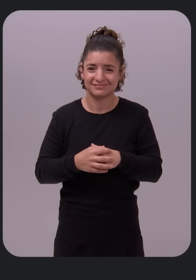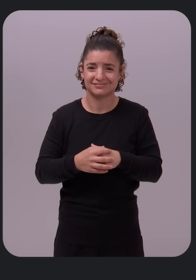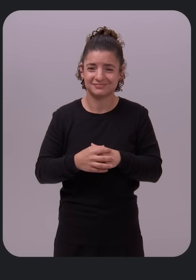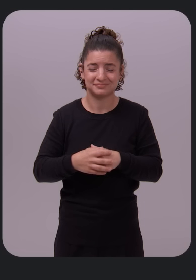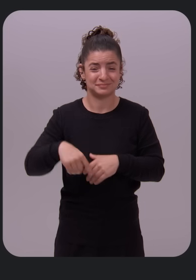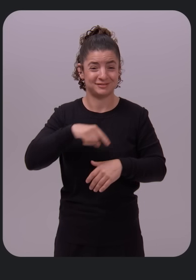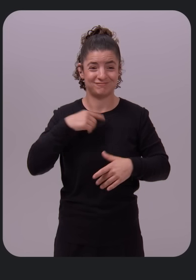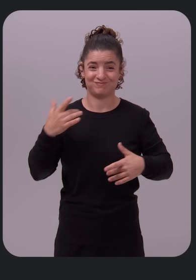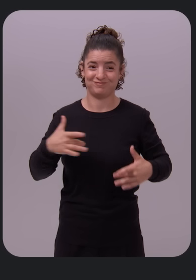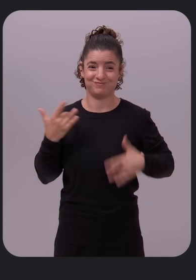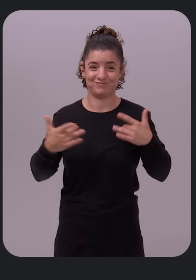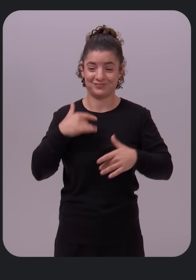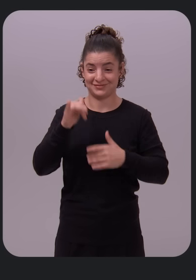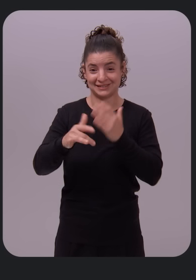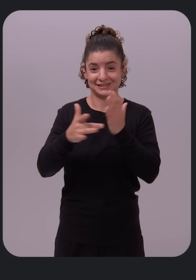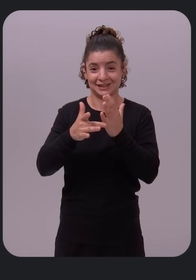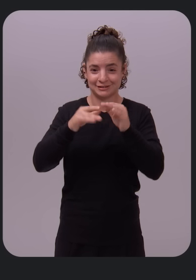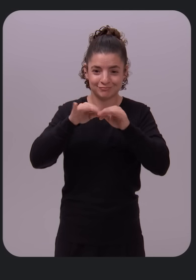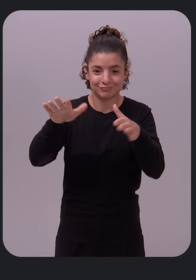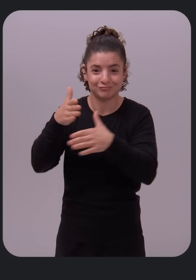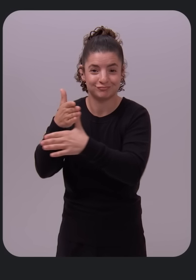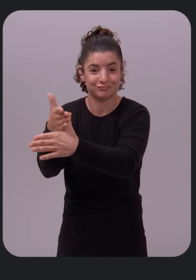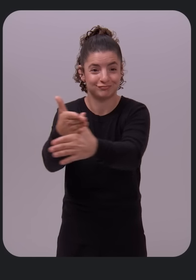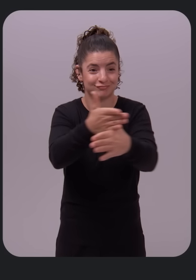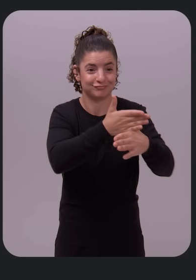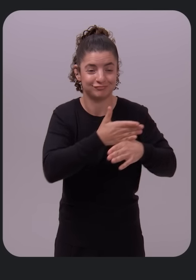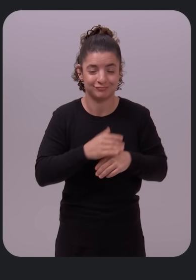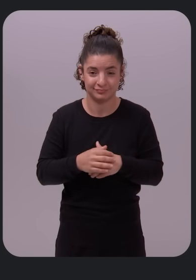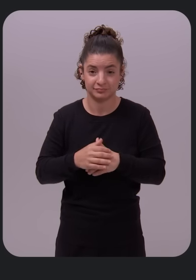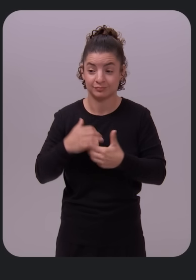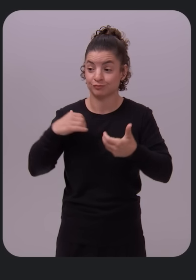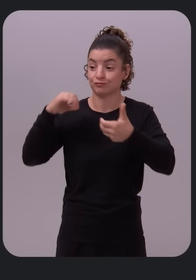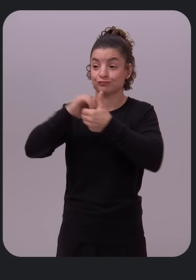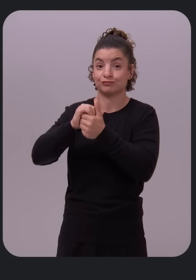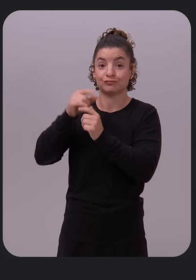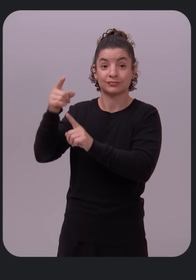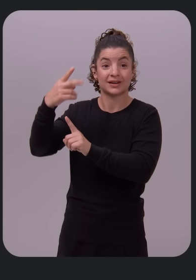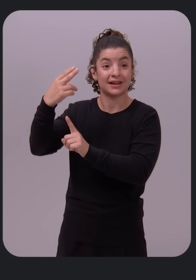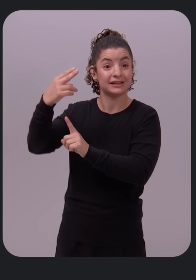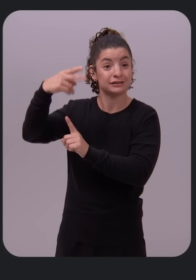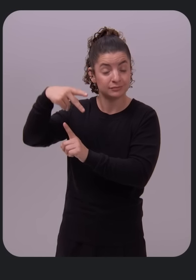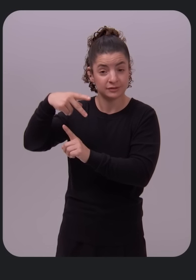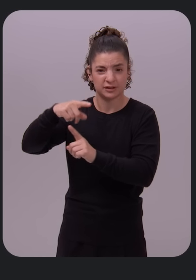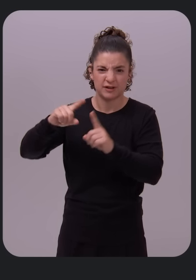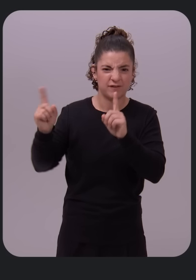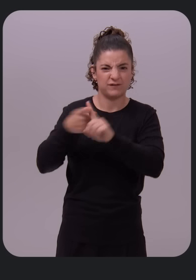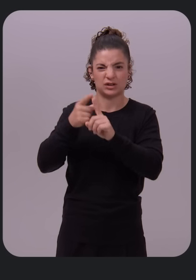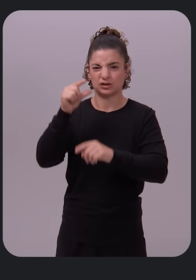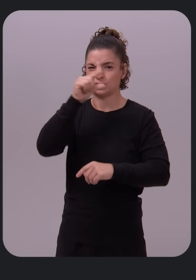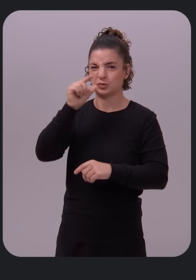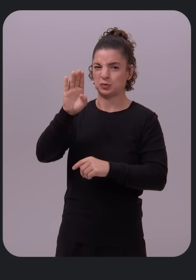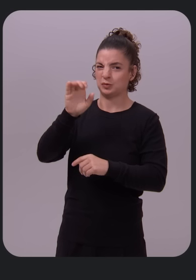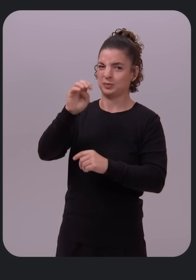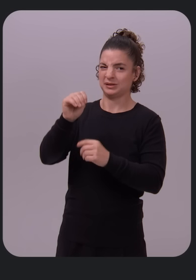We are so excited to bring this technology to others. In collaboration with HP, the first Google Beam devices